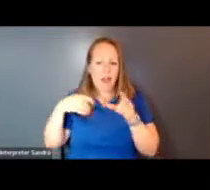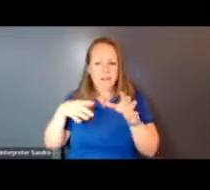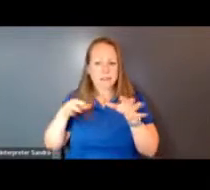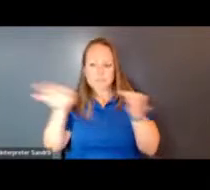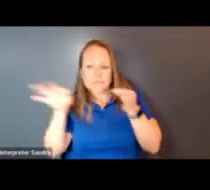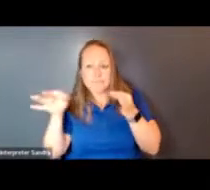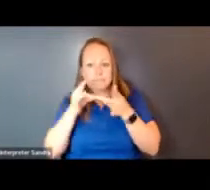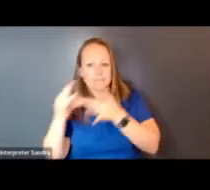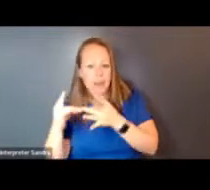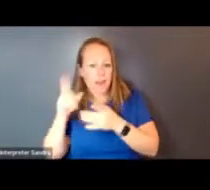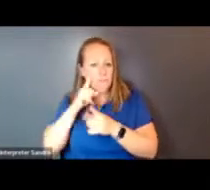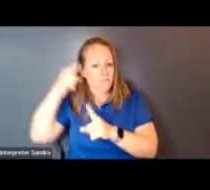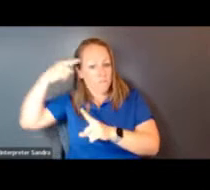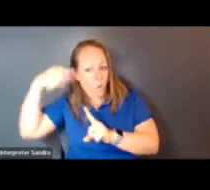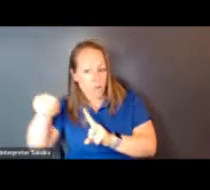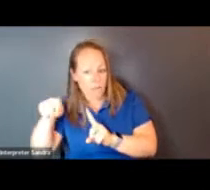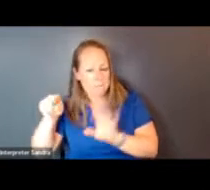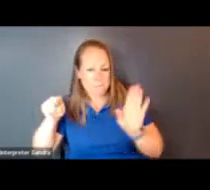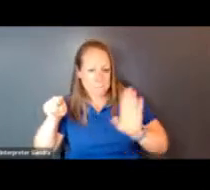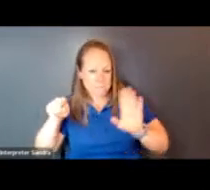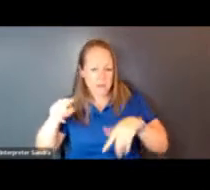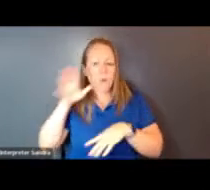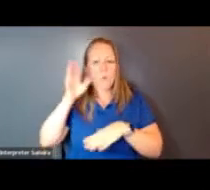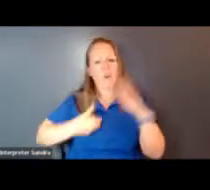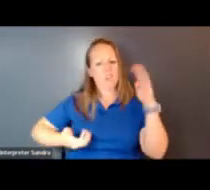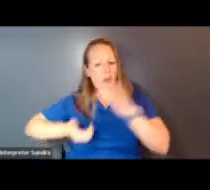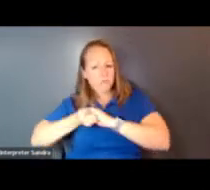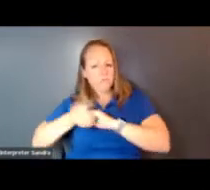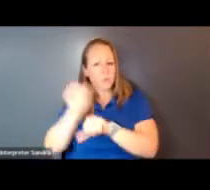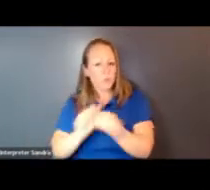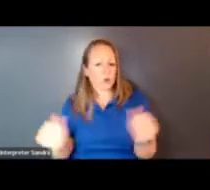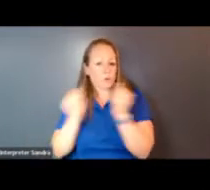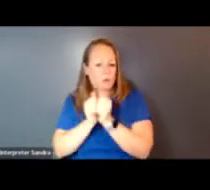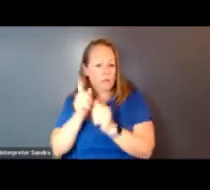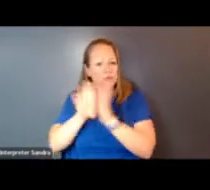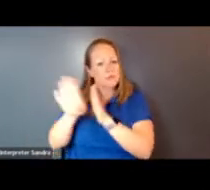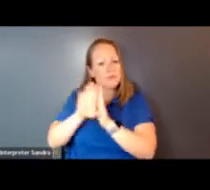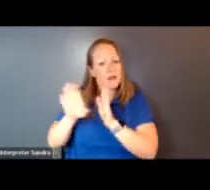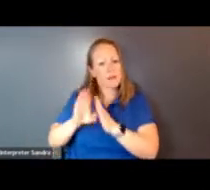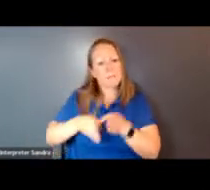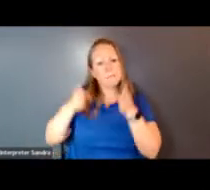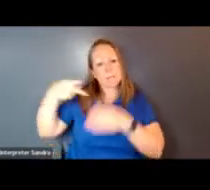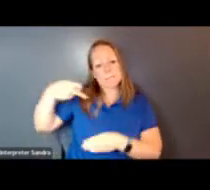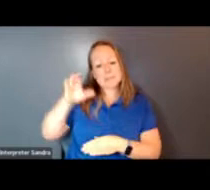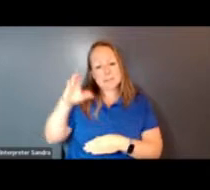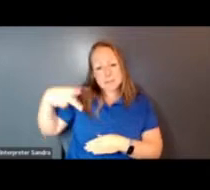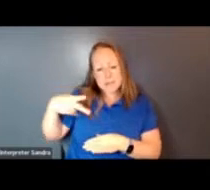This is a person again, who's going to work together on creating a person centered plan, it's really a mindset shift from